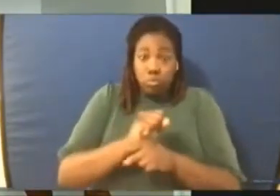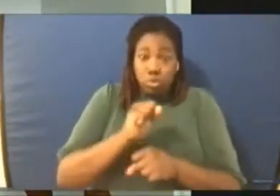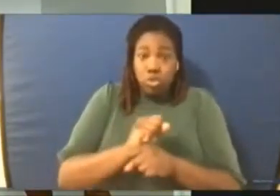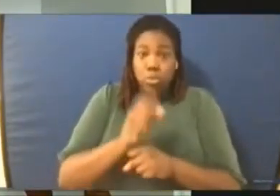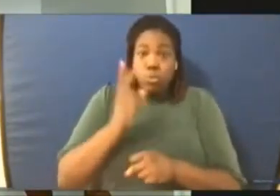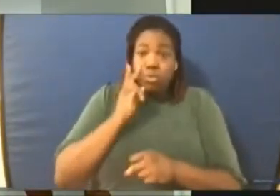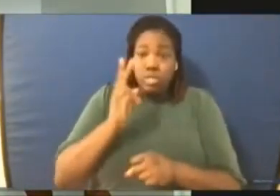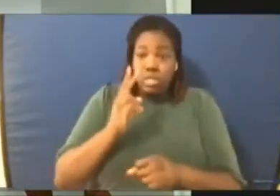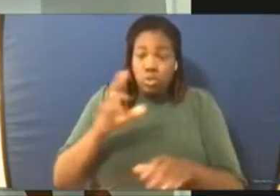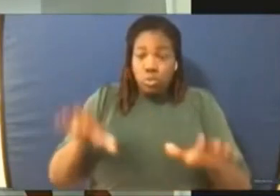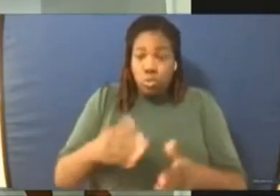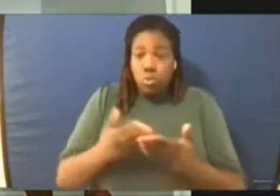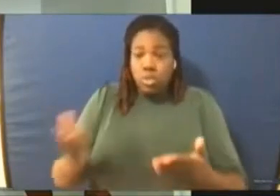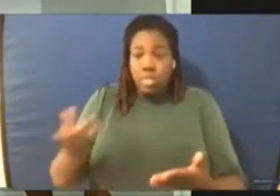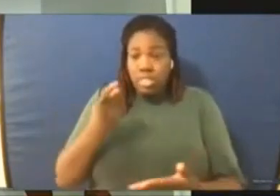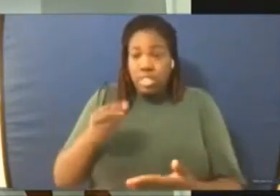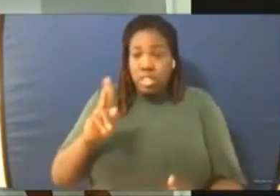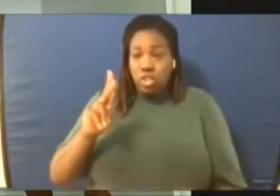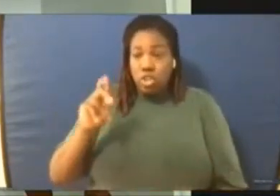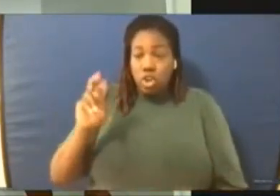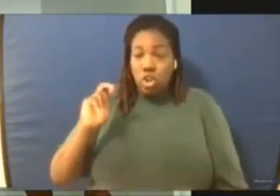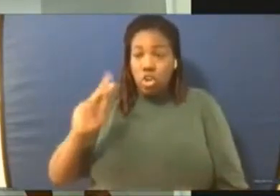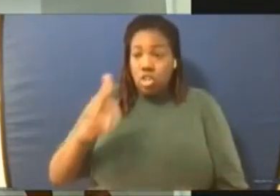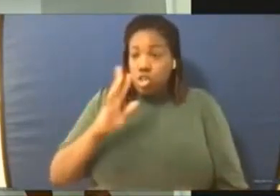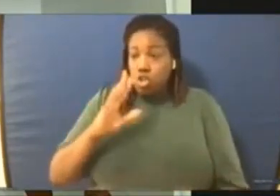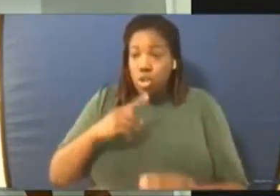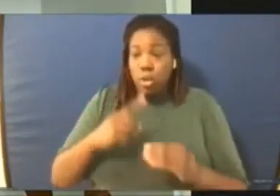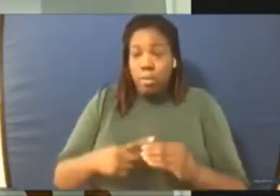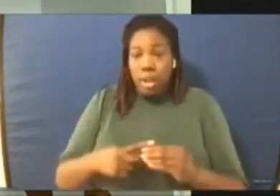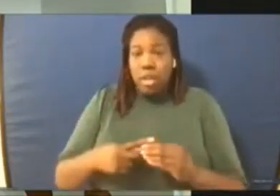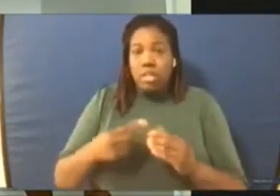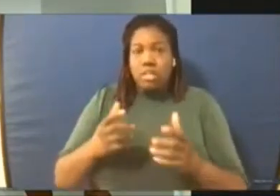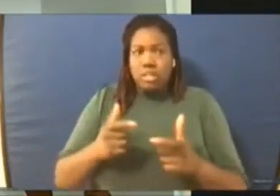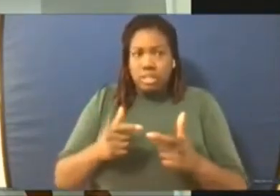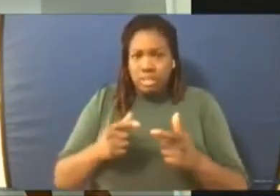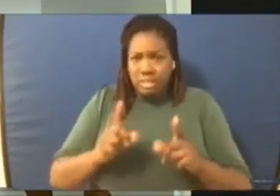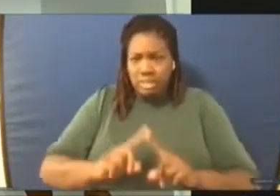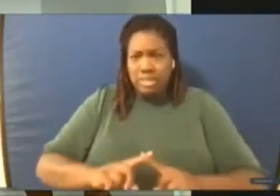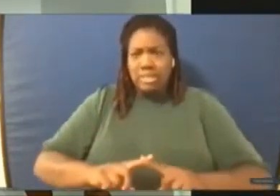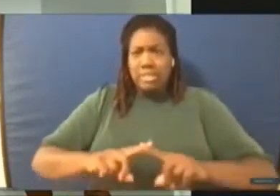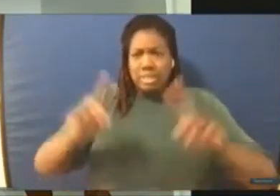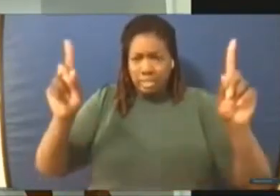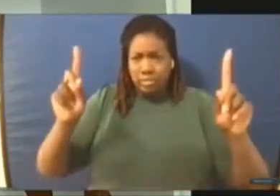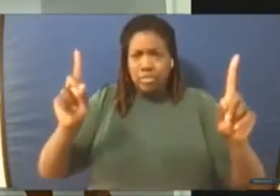Dr. Karnik was talking about, that it makes a huge difference in reaching people who are